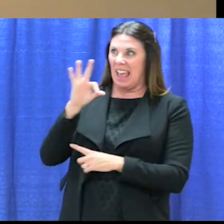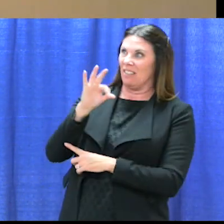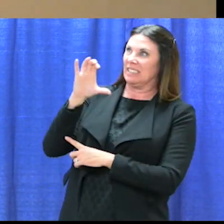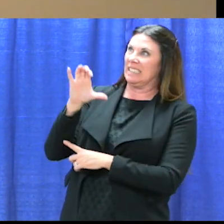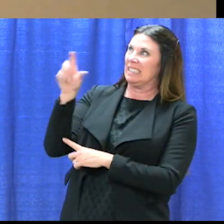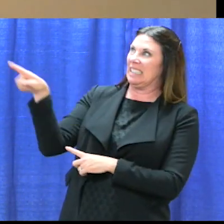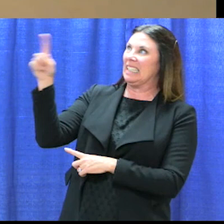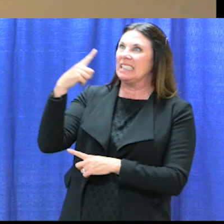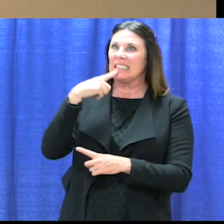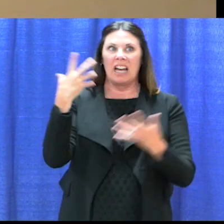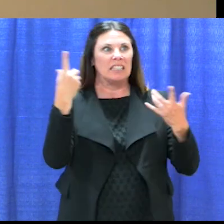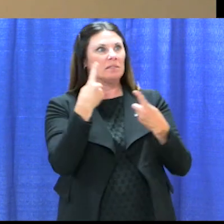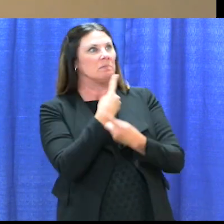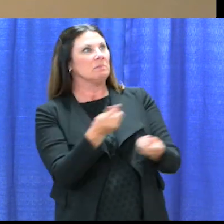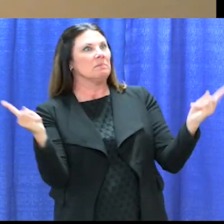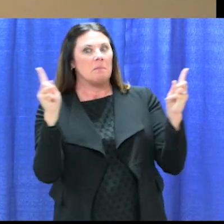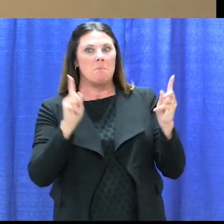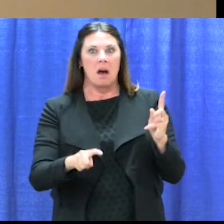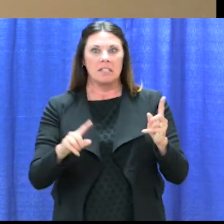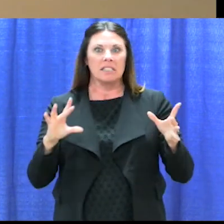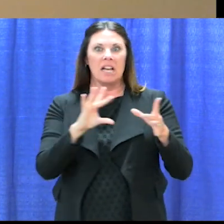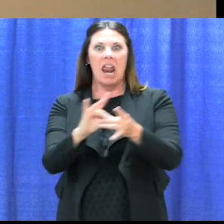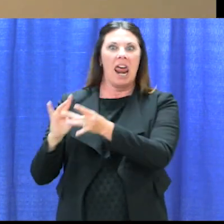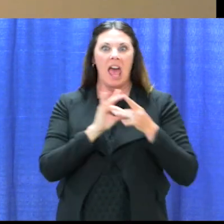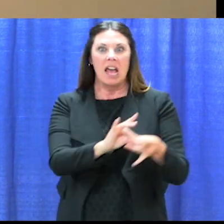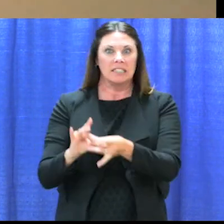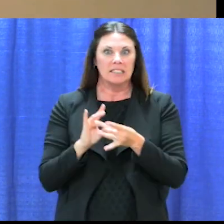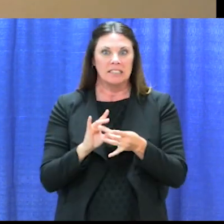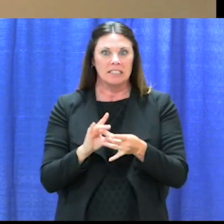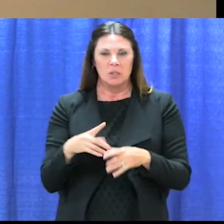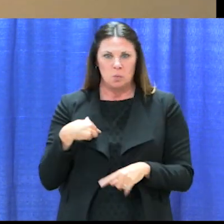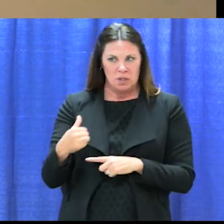We will not disconnect anyone's internet service or assess late fees.